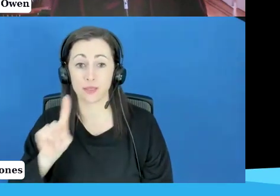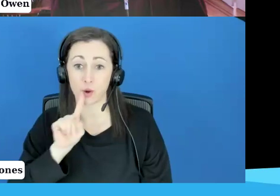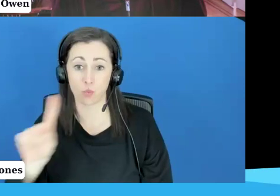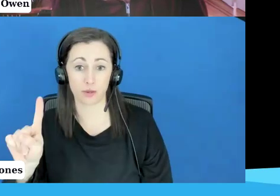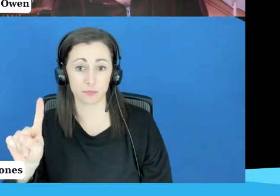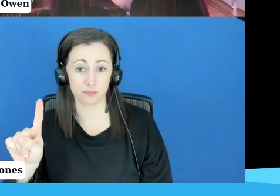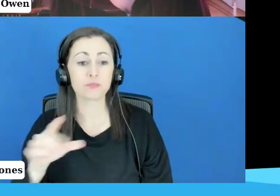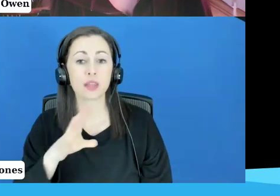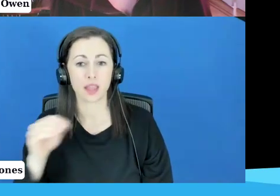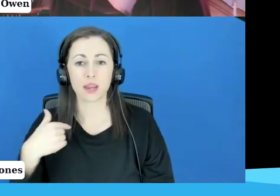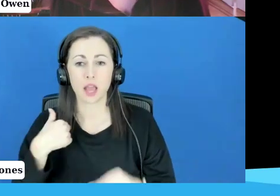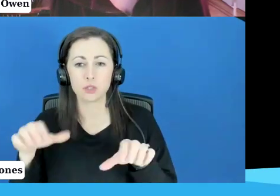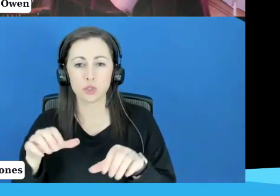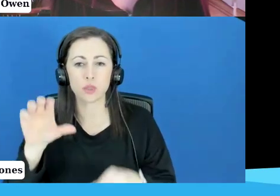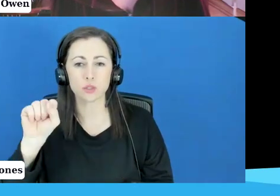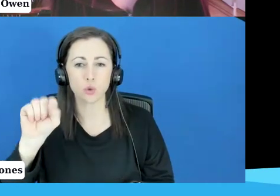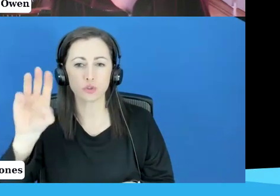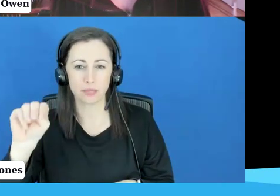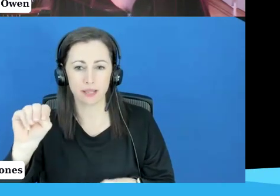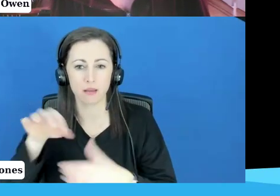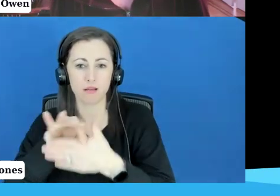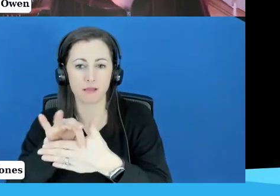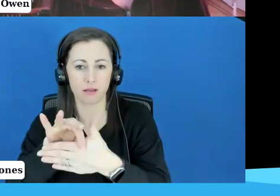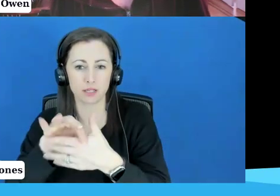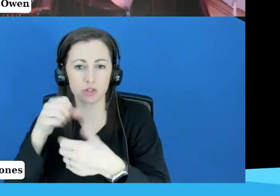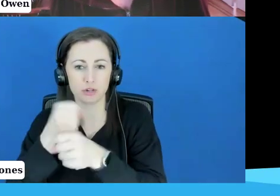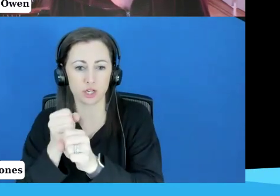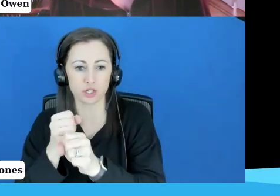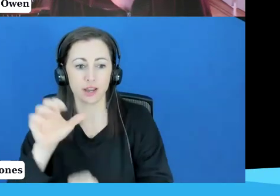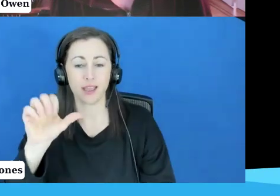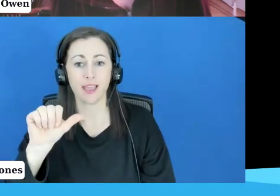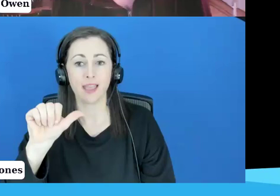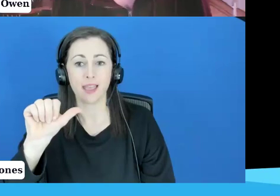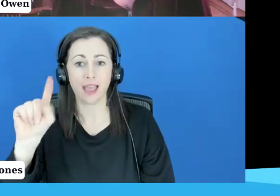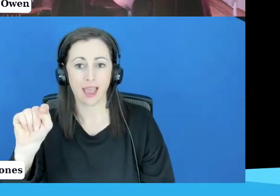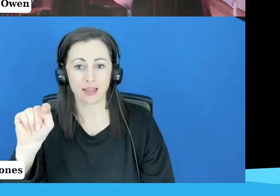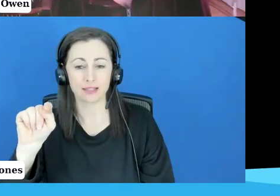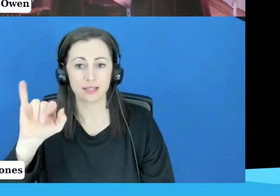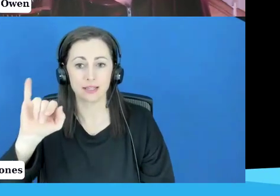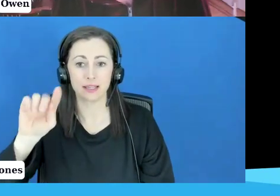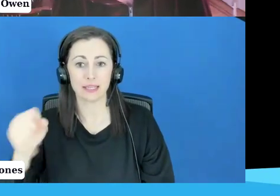I do social media content creation @itswheelyjess. And I also work with a biotech company